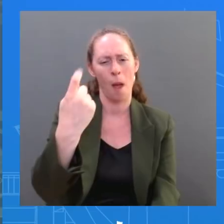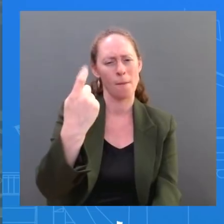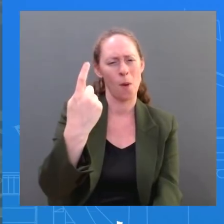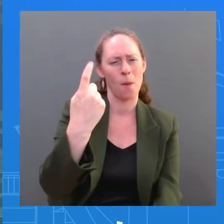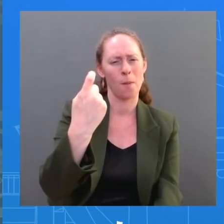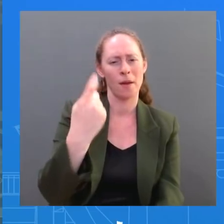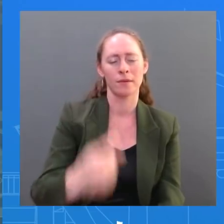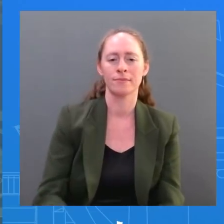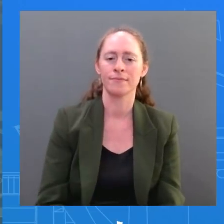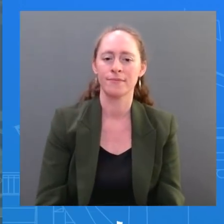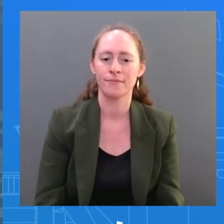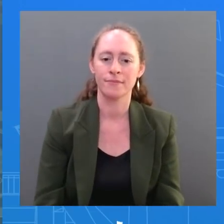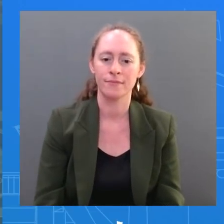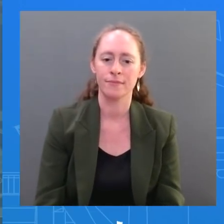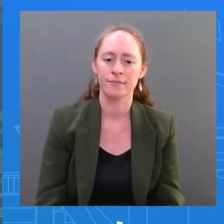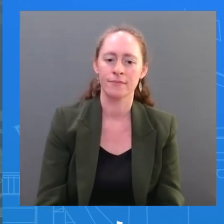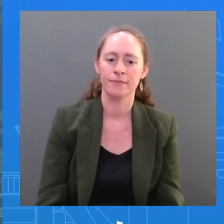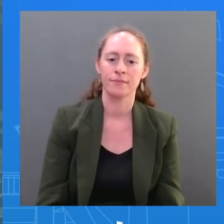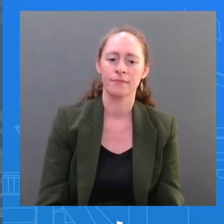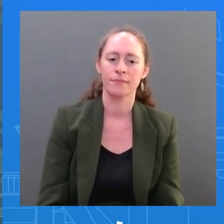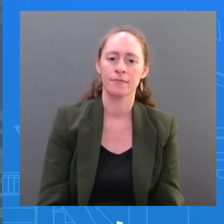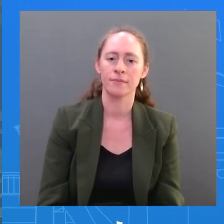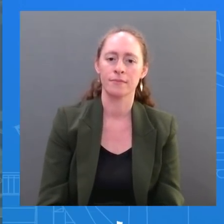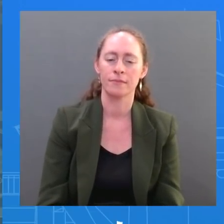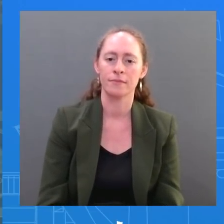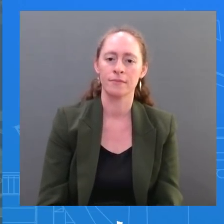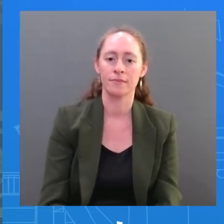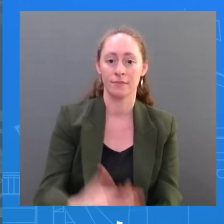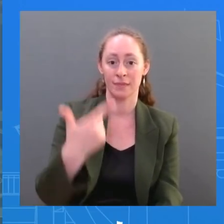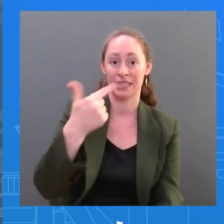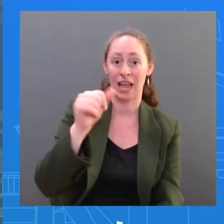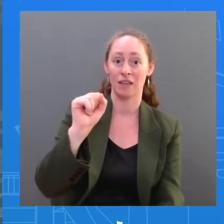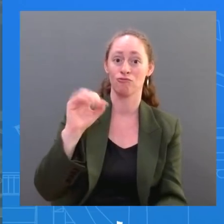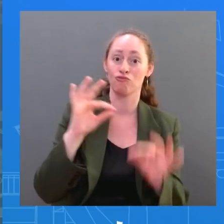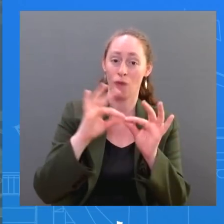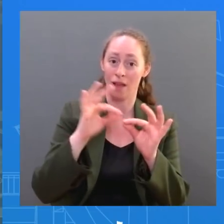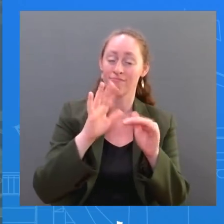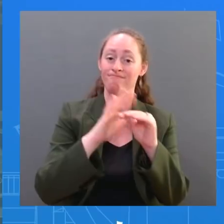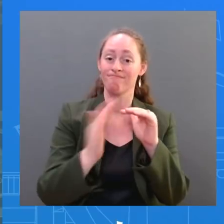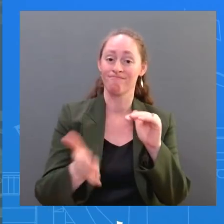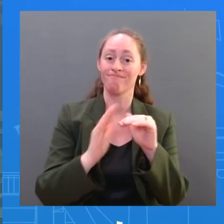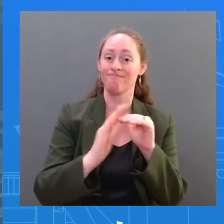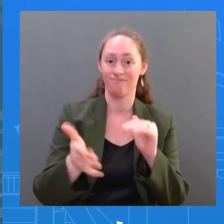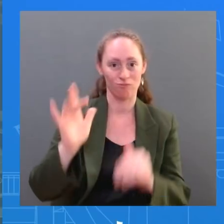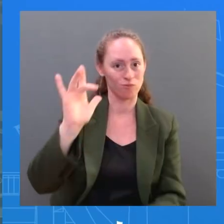We saw gas prices drop by 25 cents this past two weeks. That is also important.